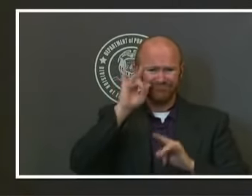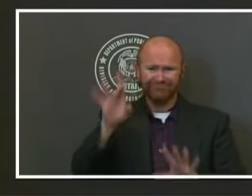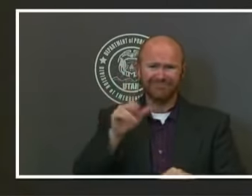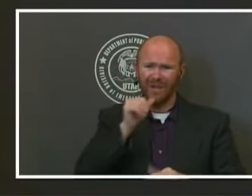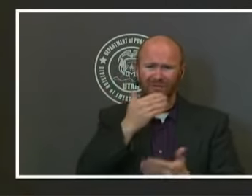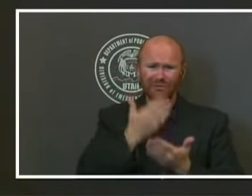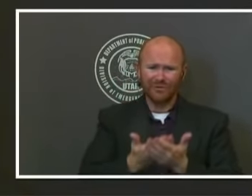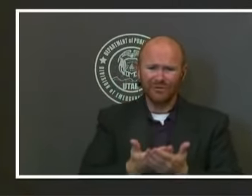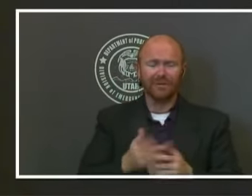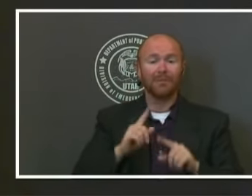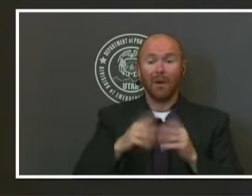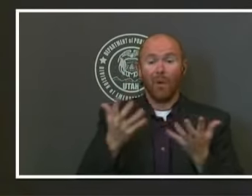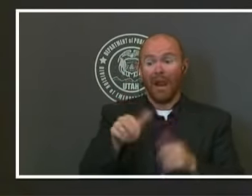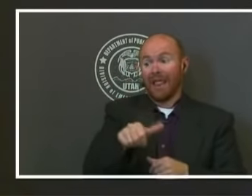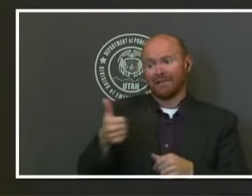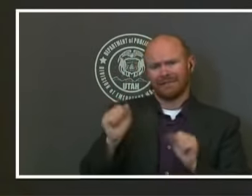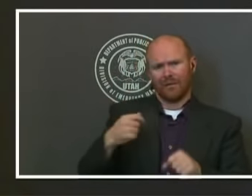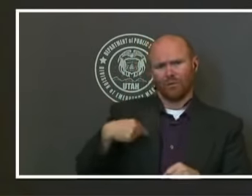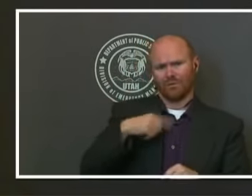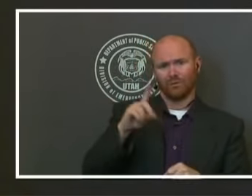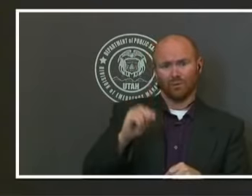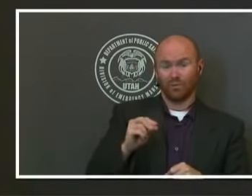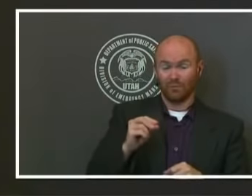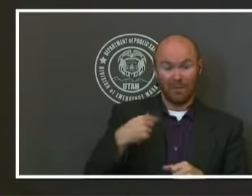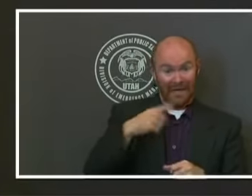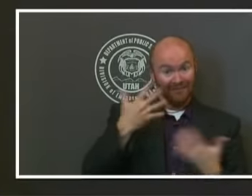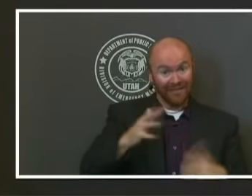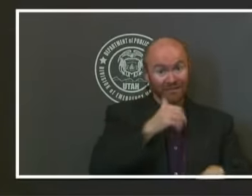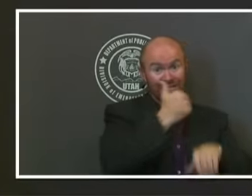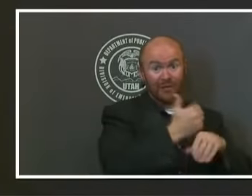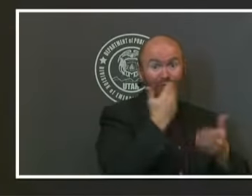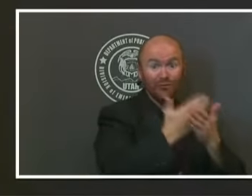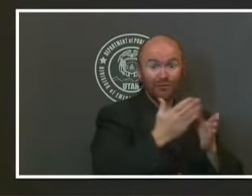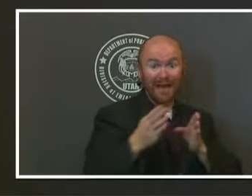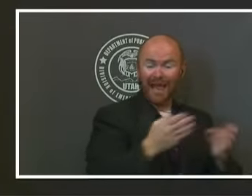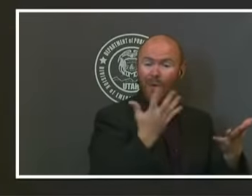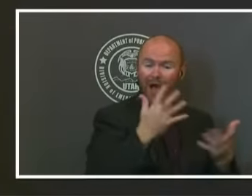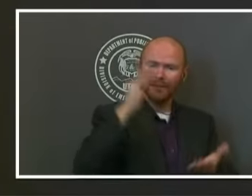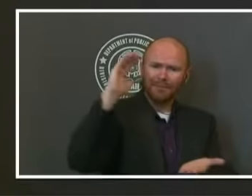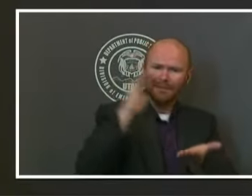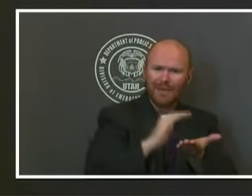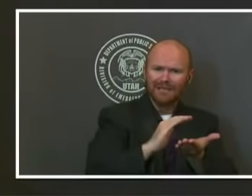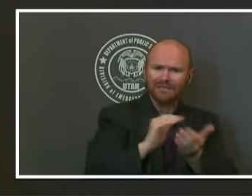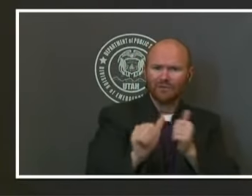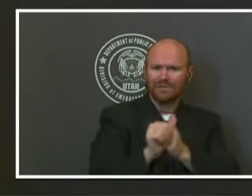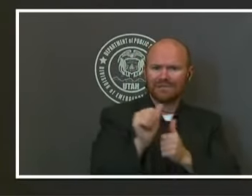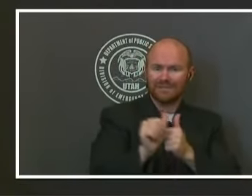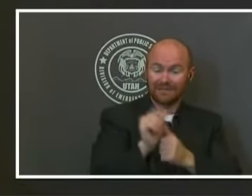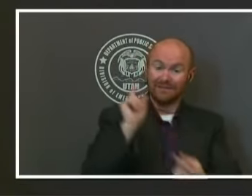know what else we could do other than the plan we have here now which we're trying to minimize